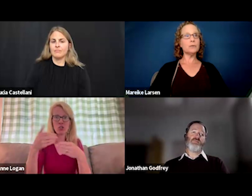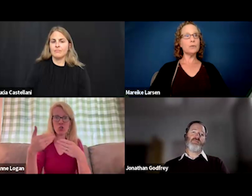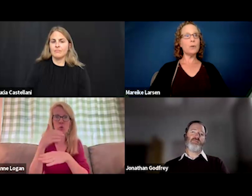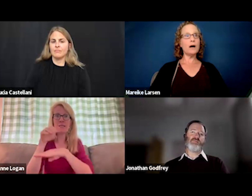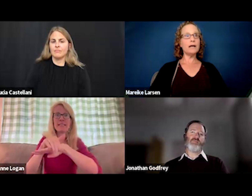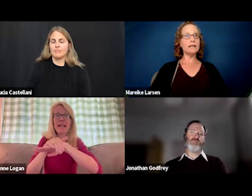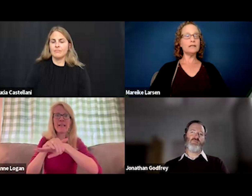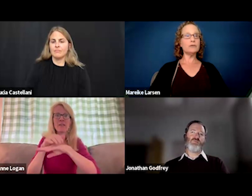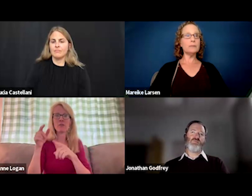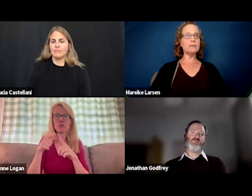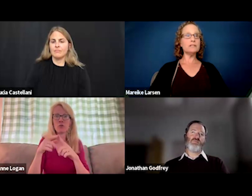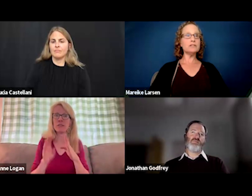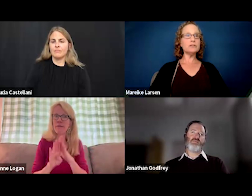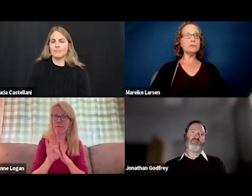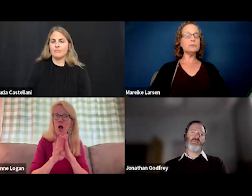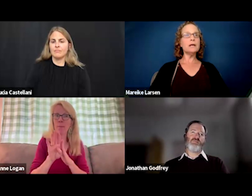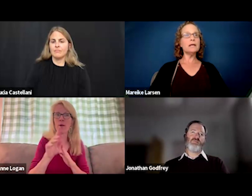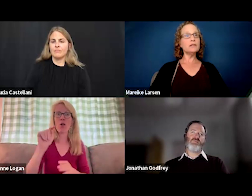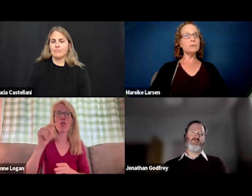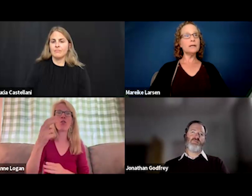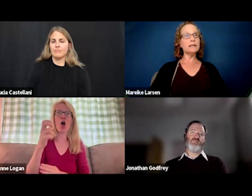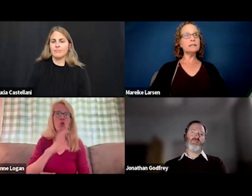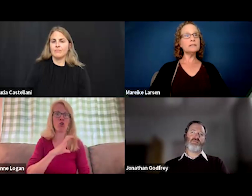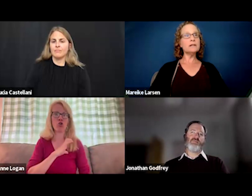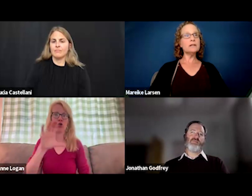with the Wine and Grape Institute in New England